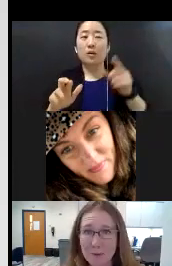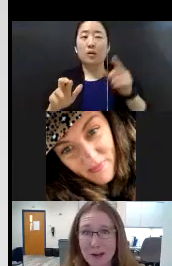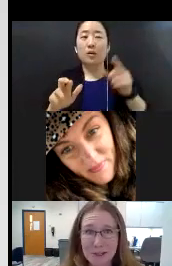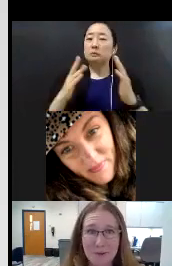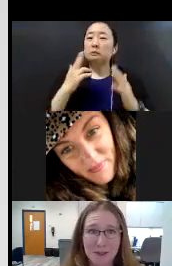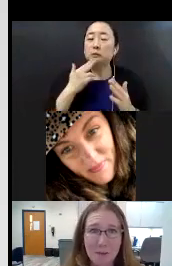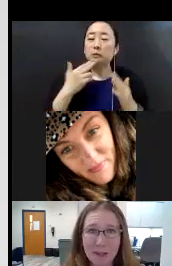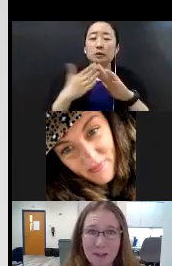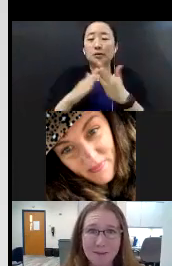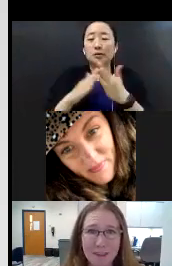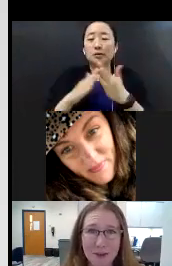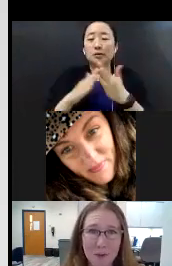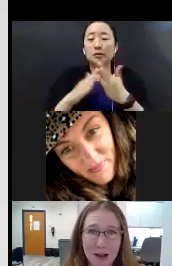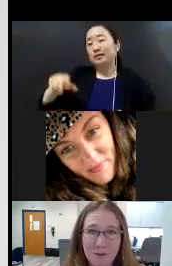TIMES IN NEBRASKA, COME ON IN, NO PROBLEM, JUST WITH